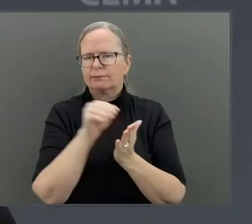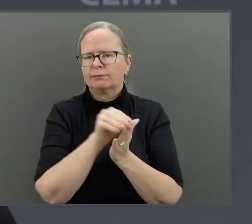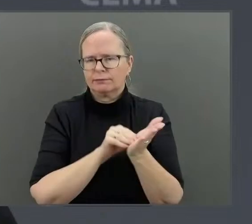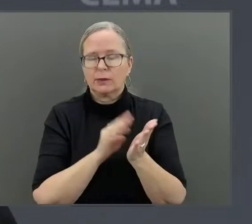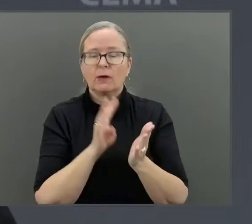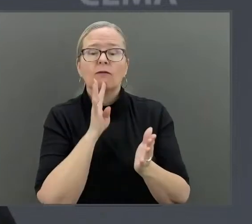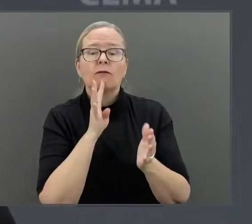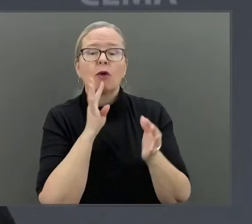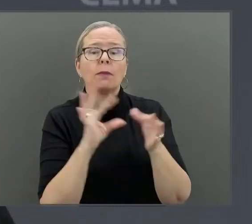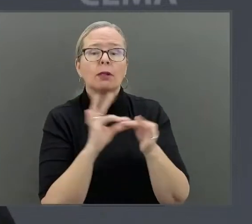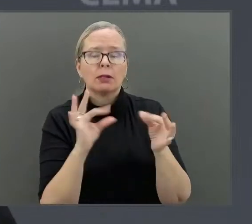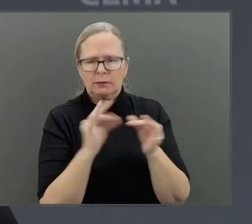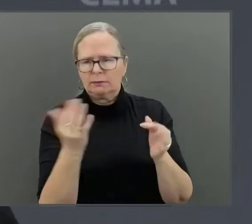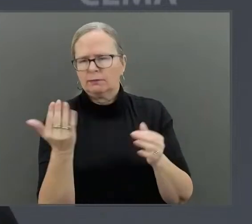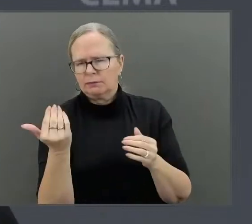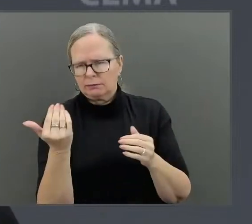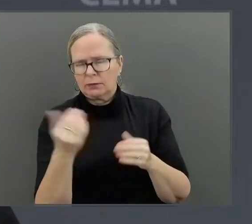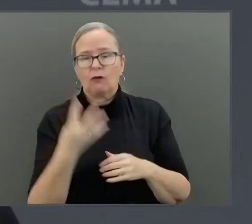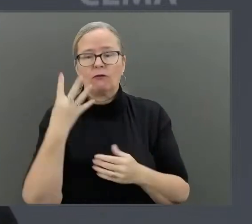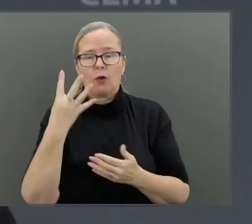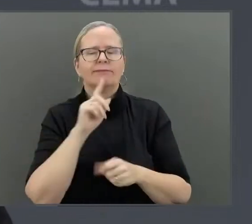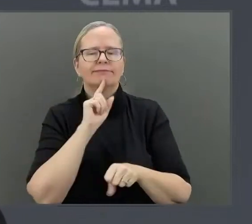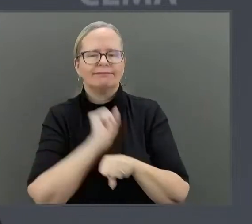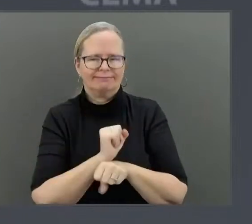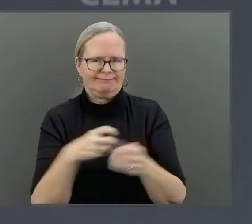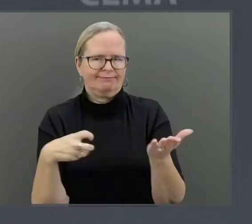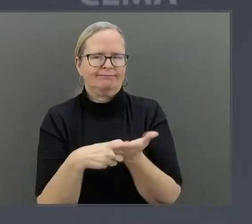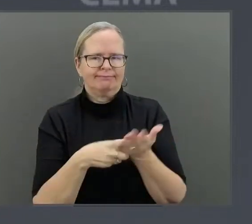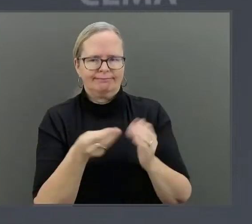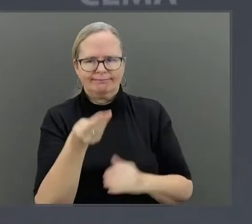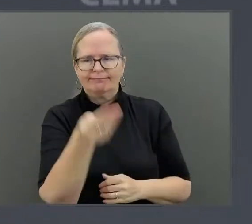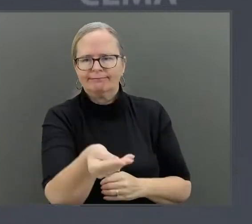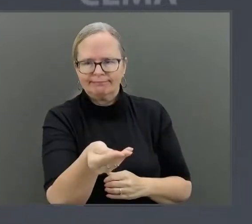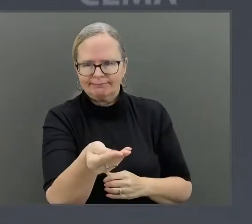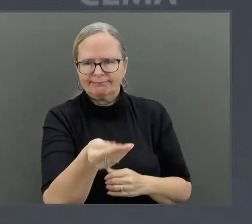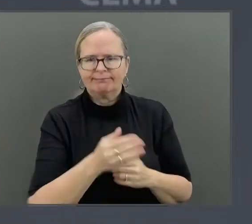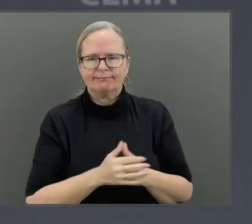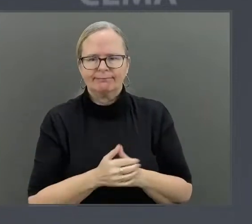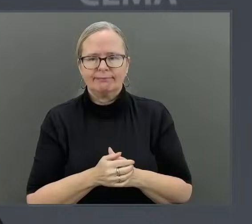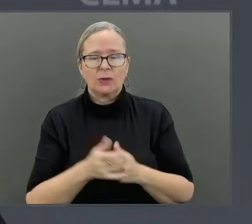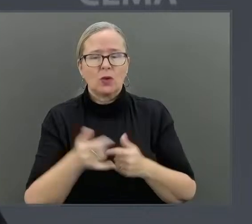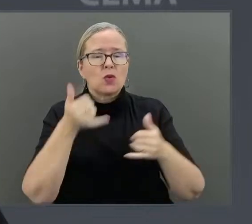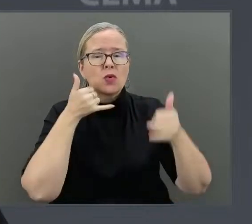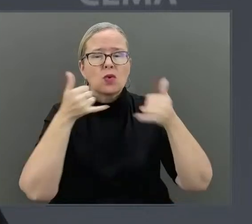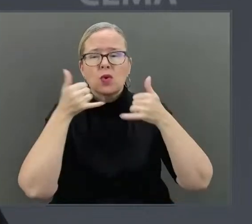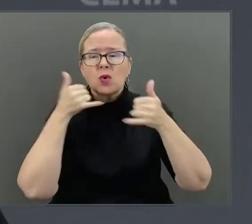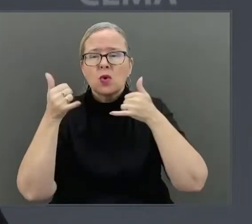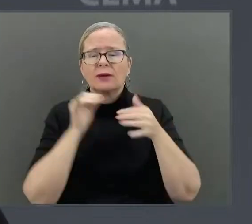tickets have been issued the total number of calls related to the water event at our 311 system is